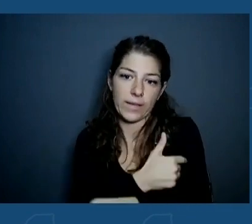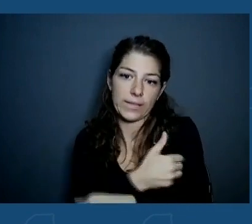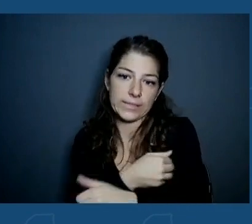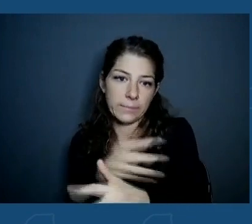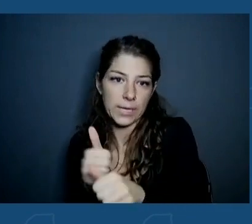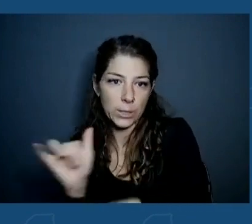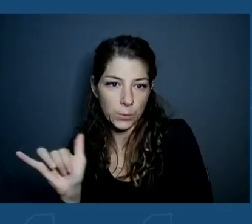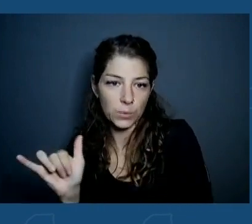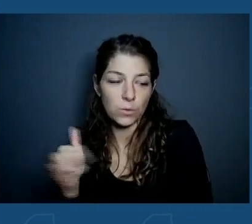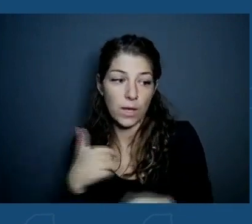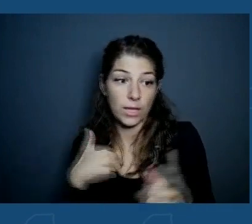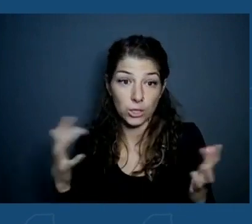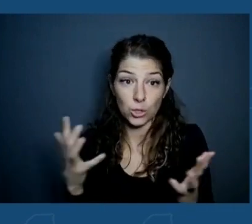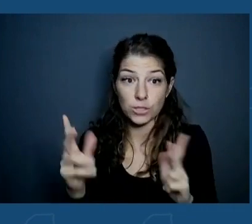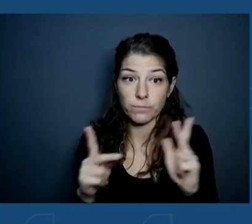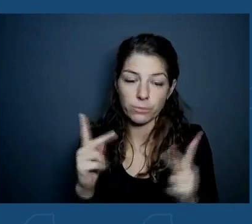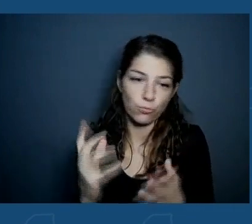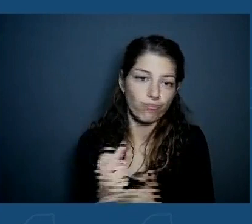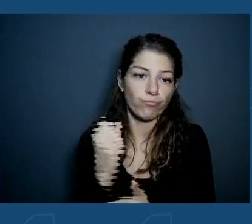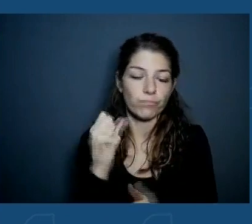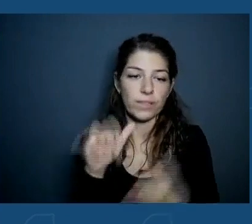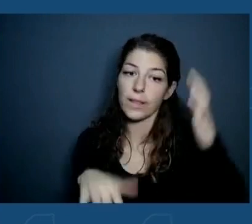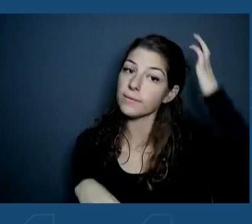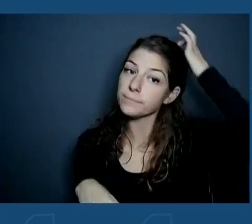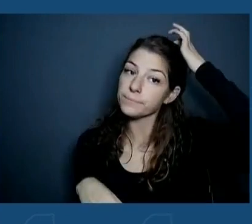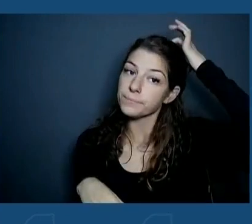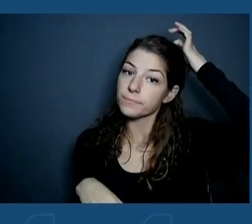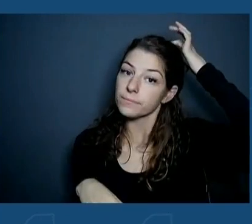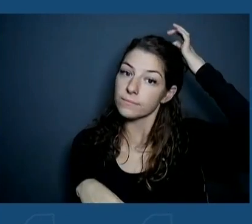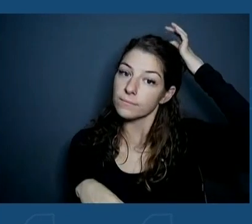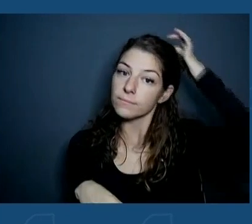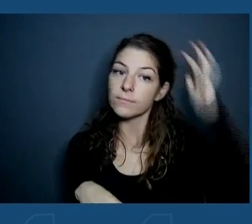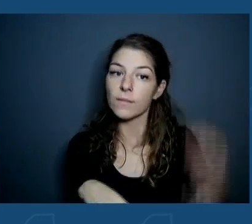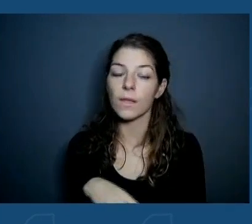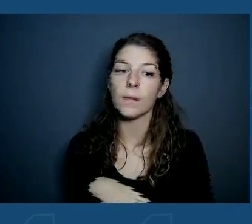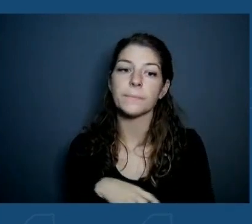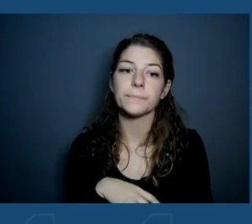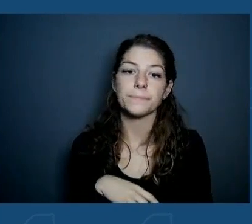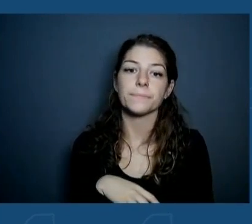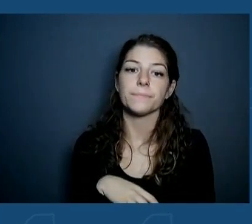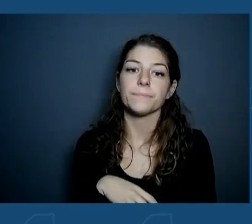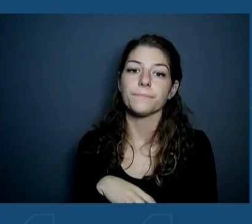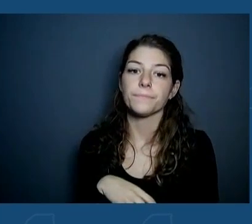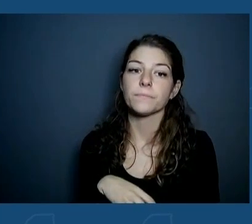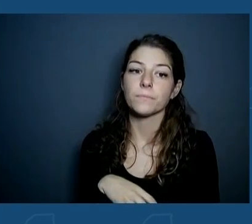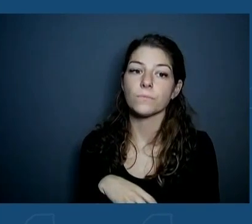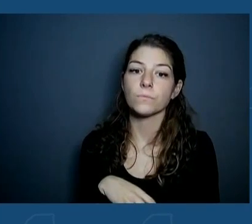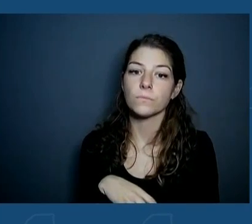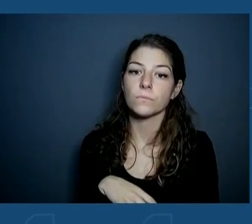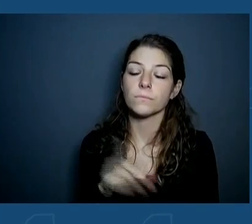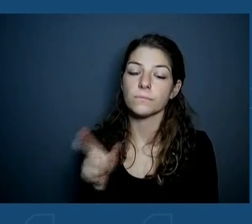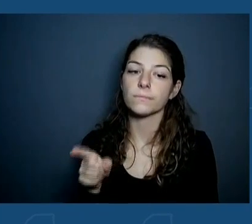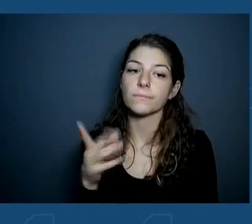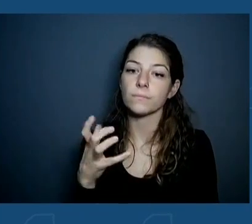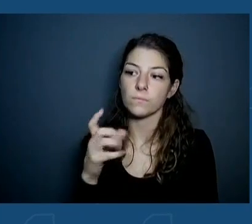THE VIRUS HAS CHANGED ANOTHER THAT IS WHAT WE ARE DOING. WE ARE UP TO DATE NOW, THE VIRUS HAS CHANGED ANOTHER